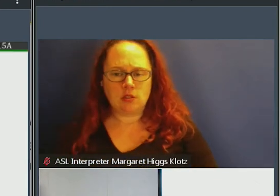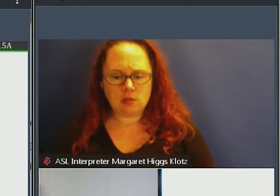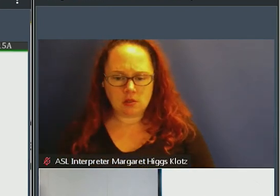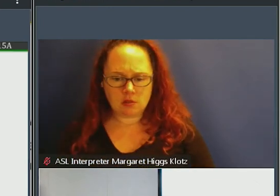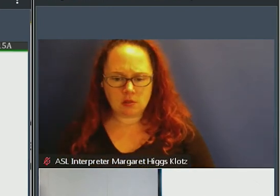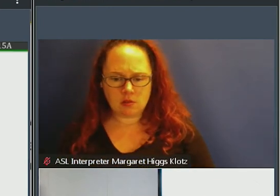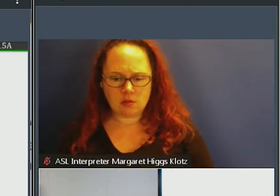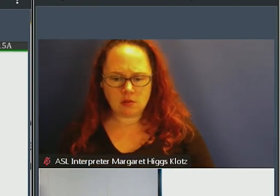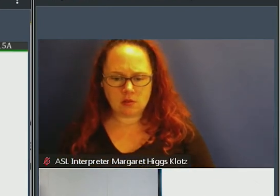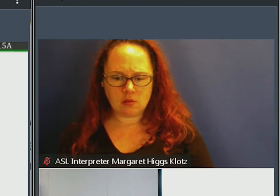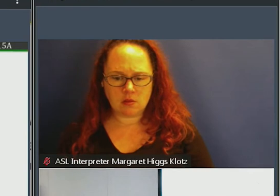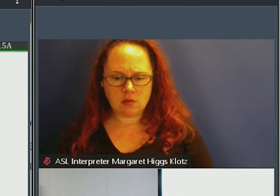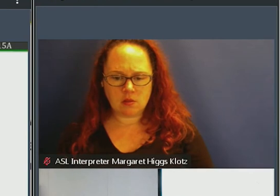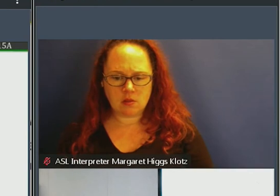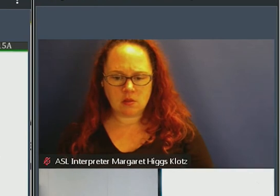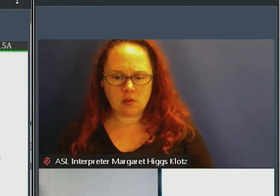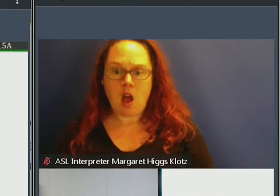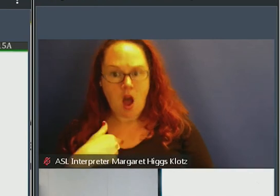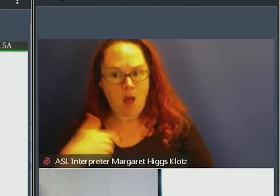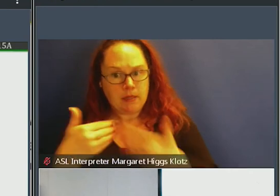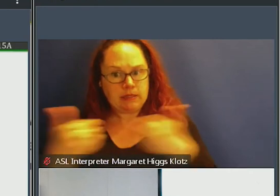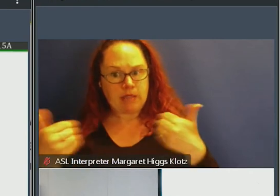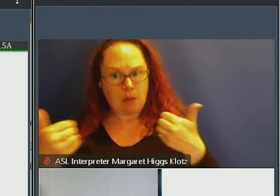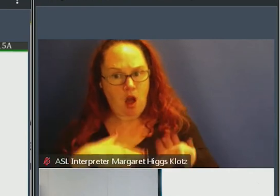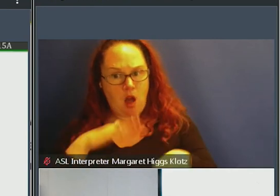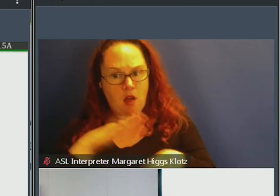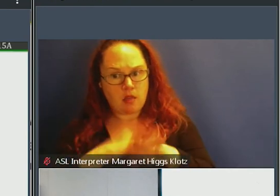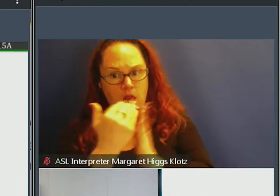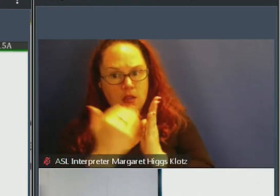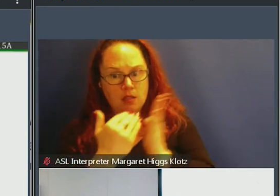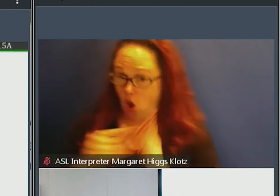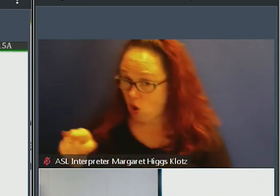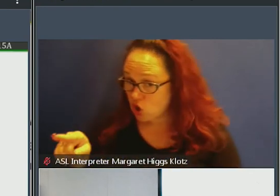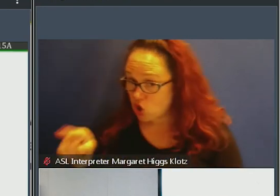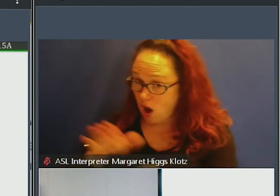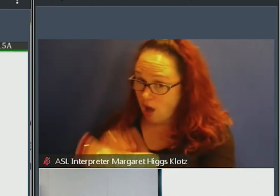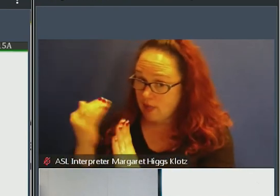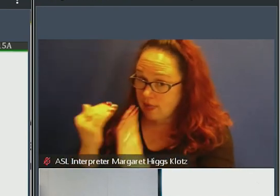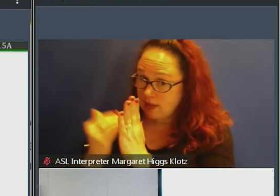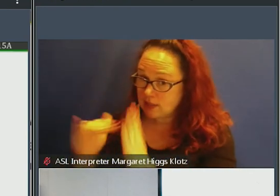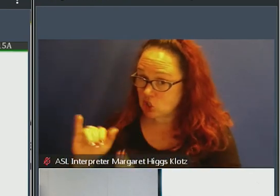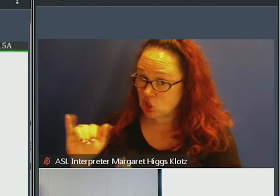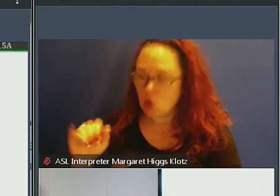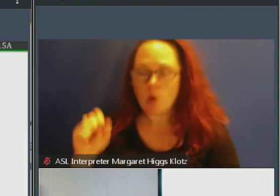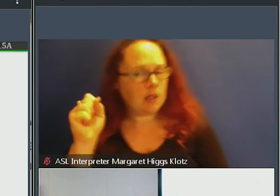Vincent. Okay. So you're, you're also on the list. Is that what you said? Okay. Yes, ma'am.